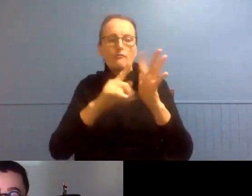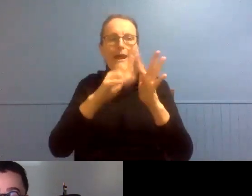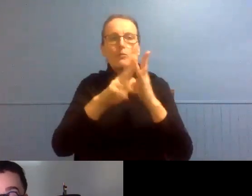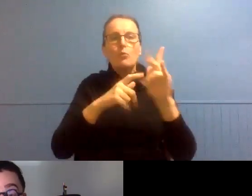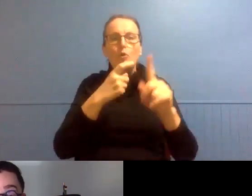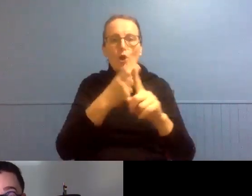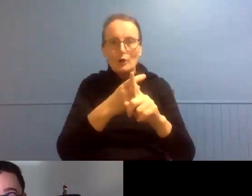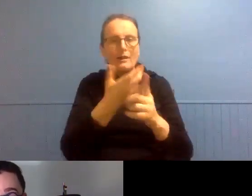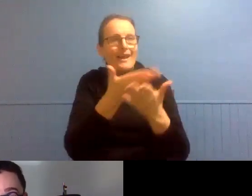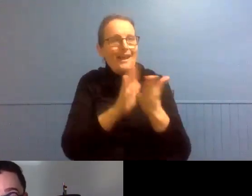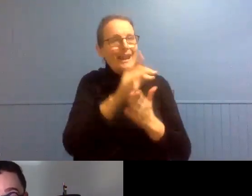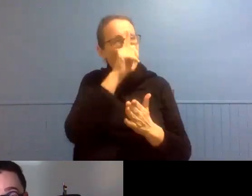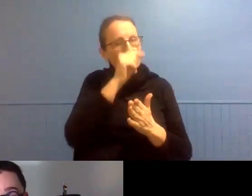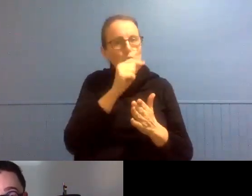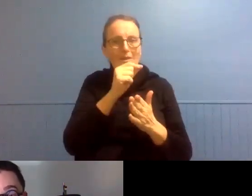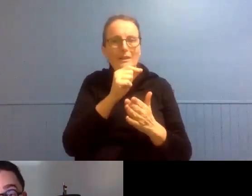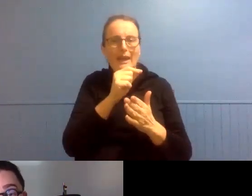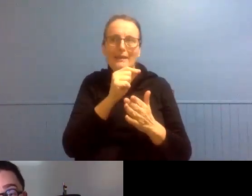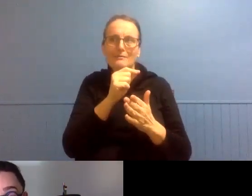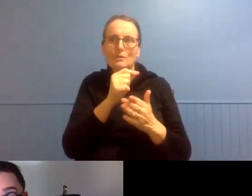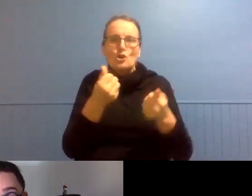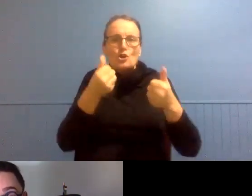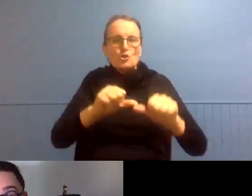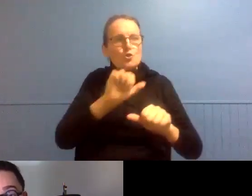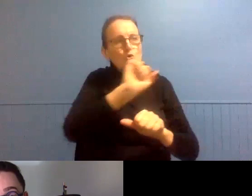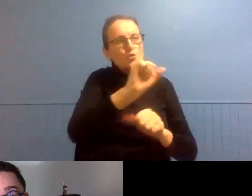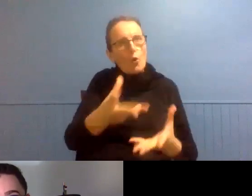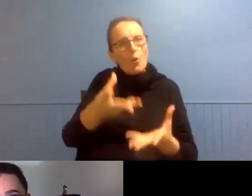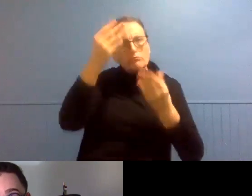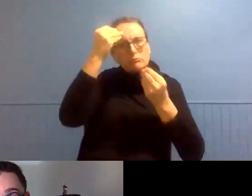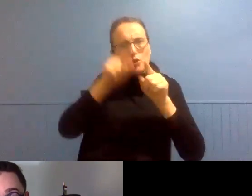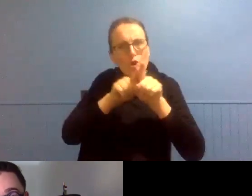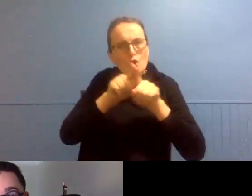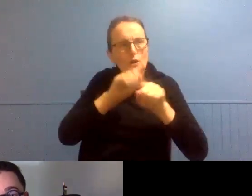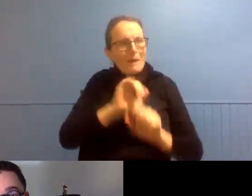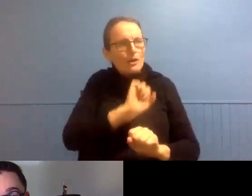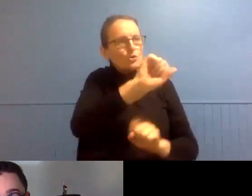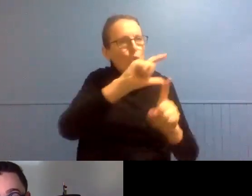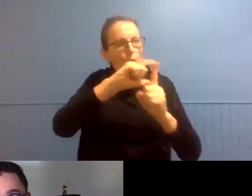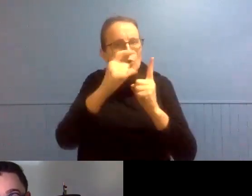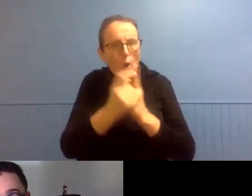you apply your ways of Intercultural learnings through your cultural and your human development.